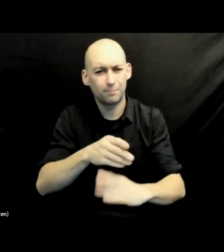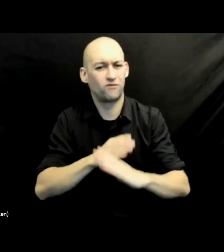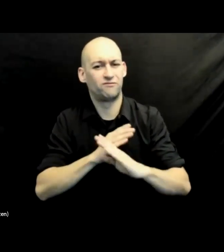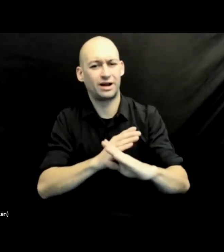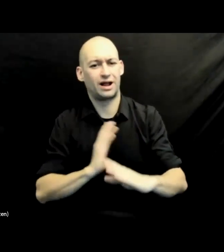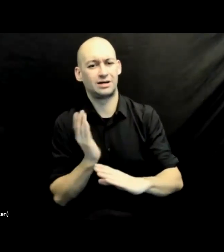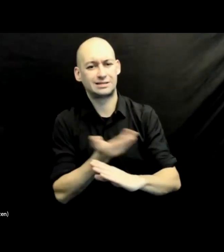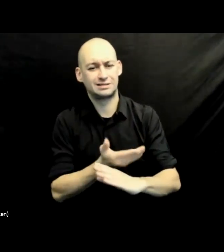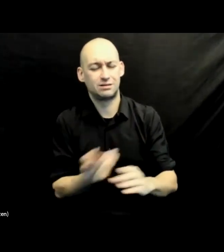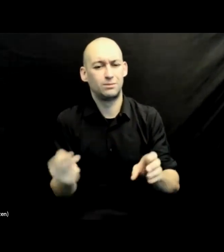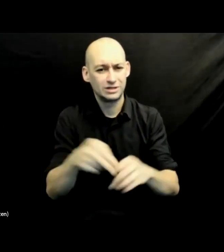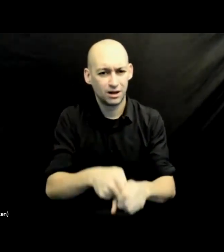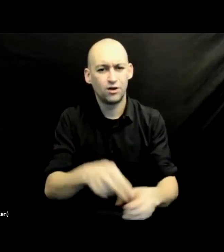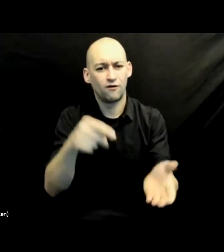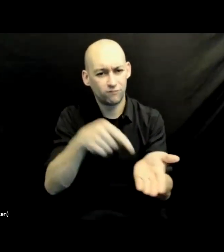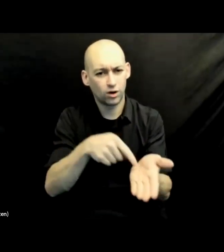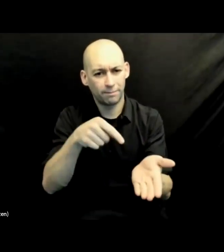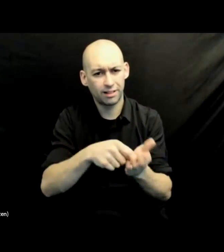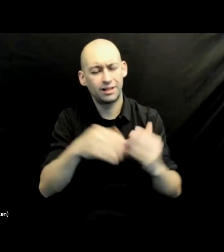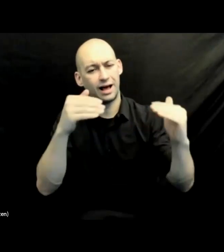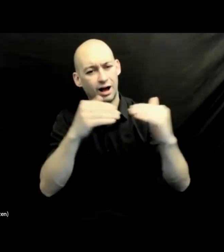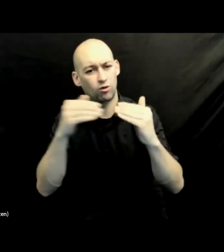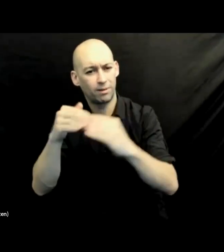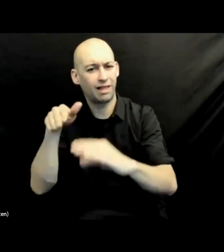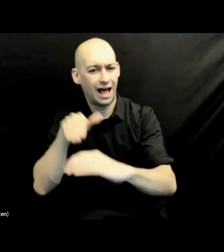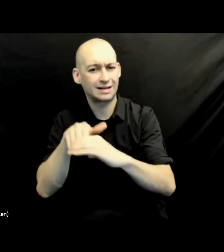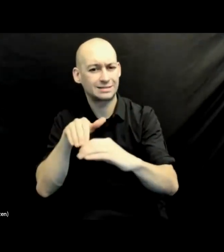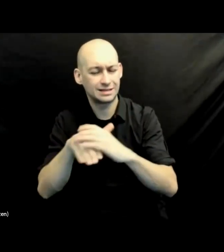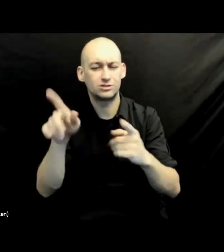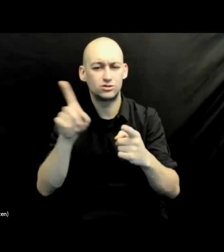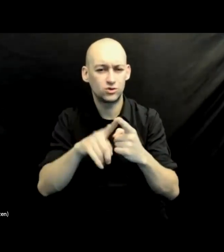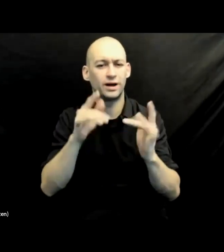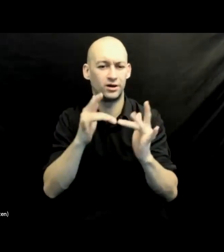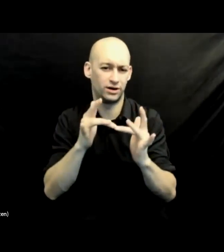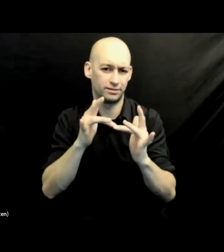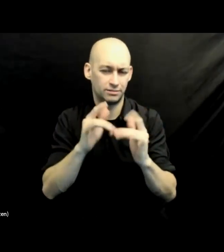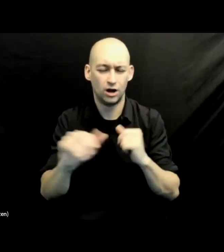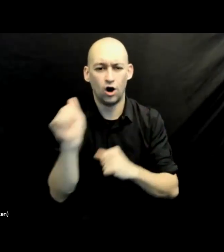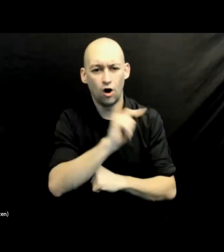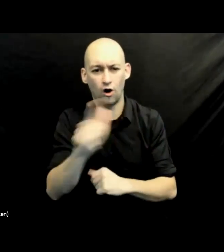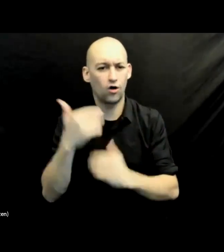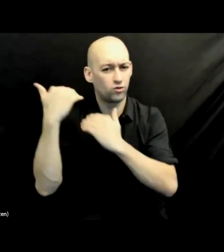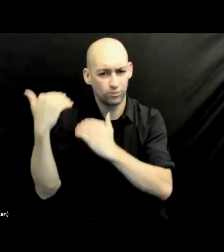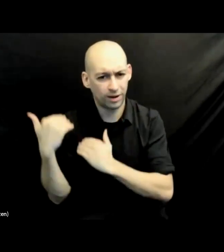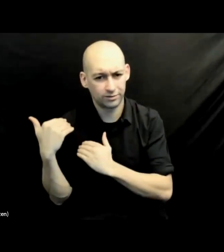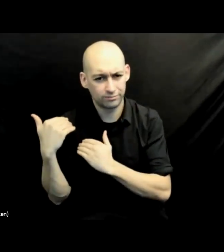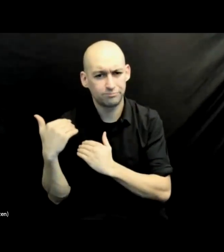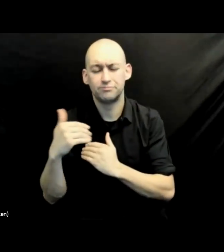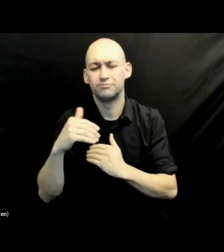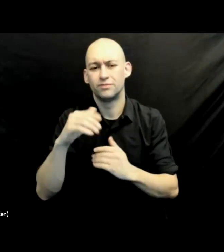affordable equitable access to internet which all of us rely on in our daily lives. We have heard